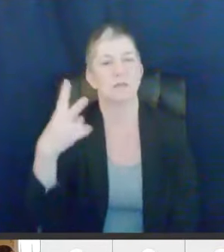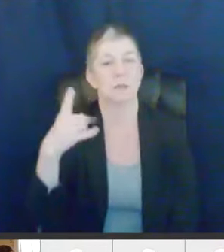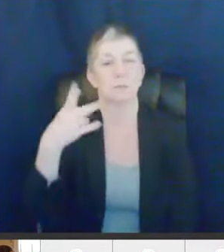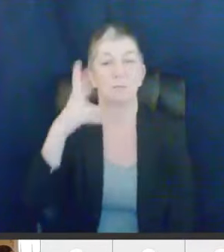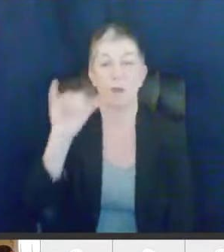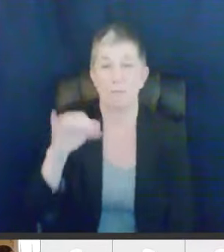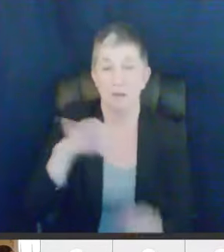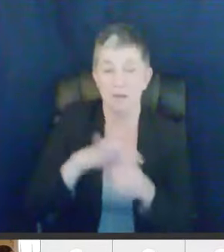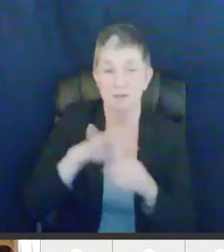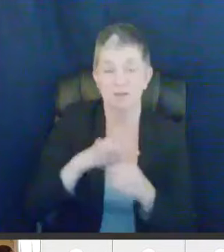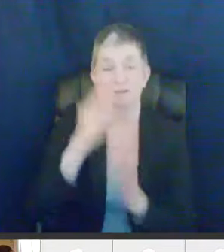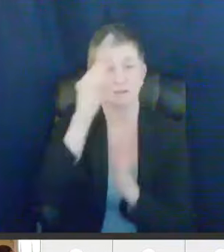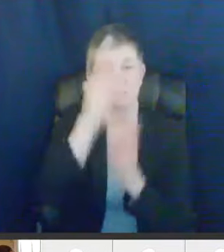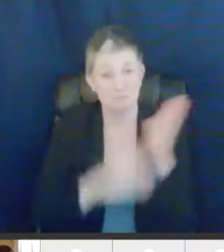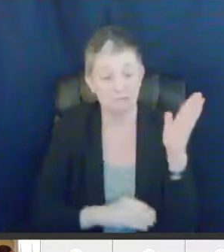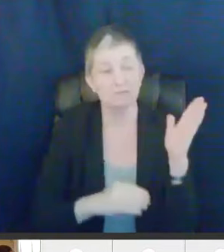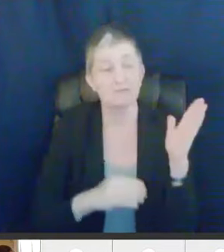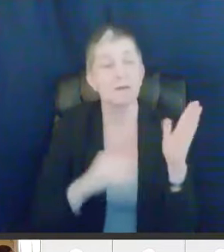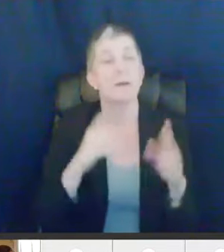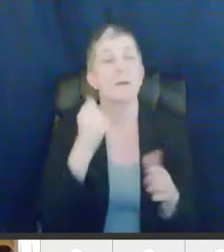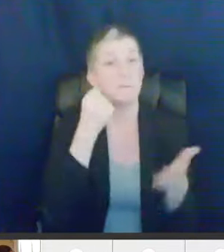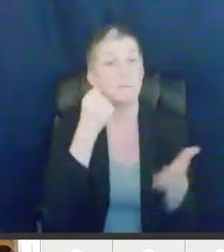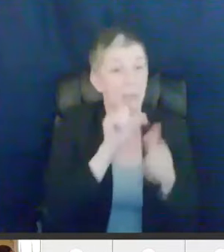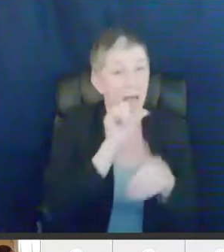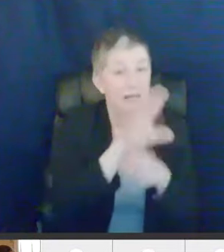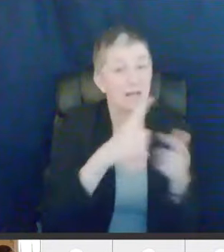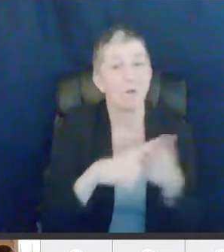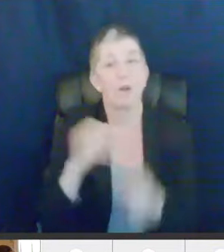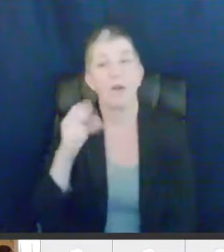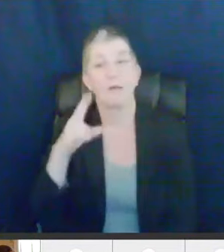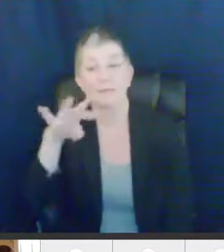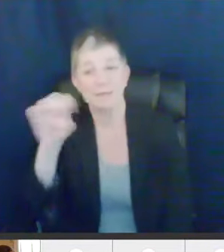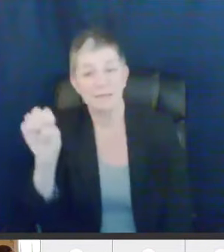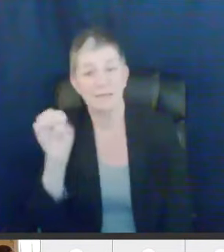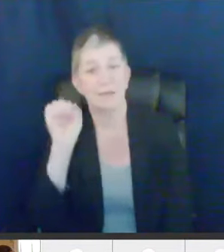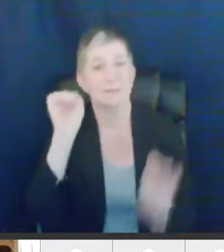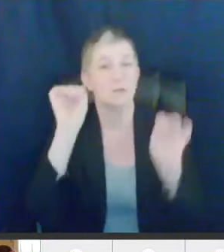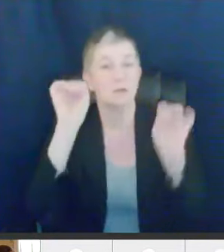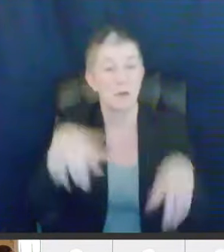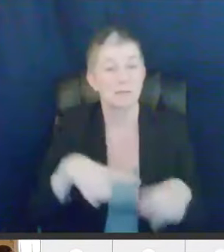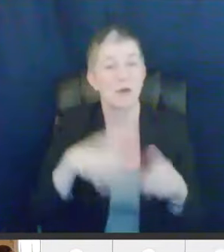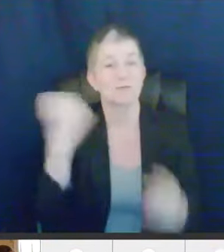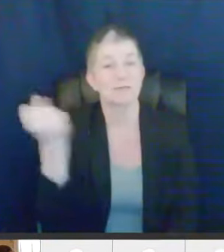and absentee ballots may be dropped off starting Saturday May 23rd and must be